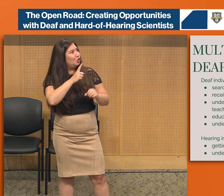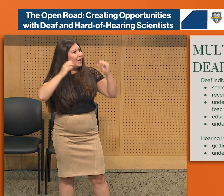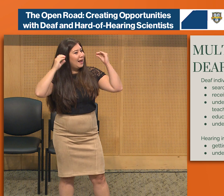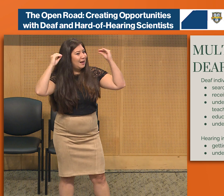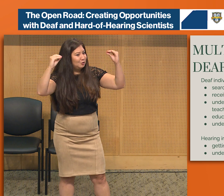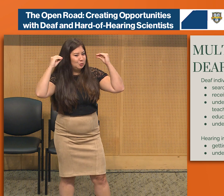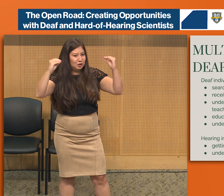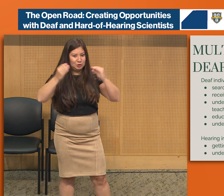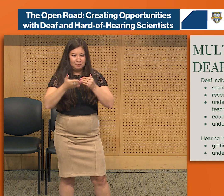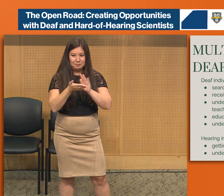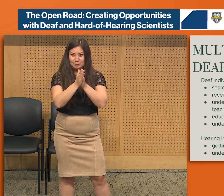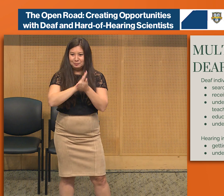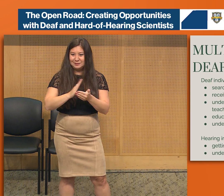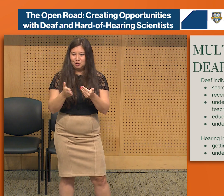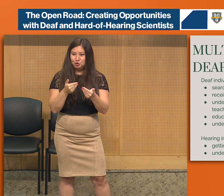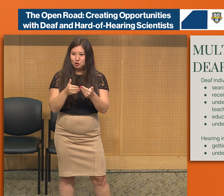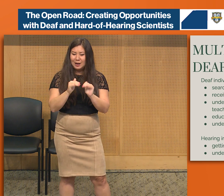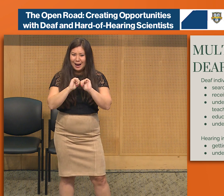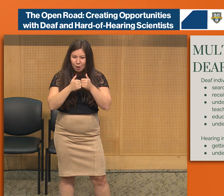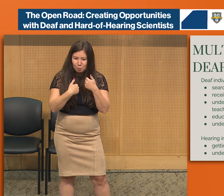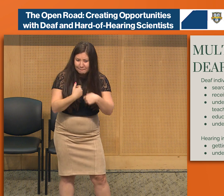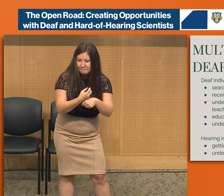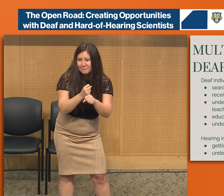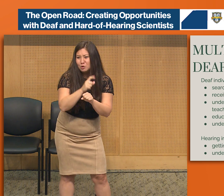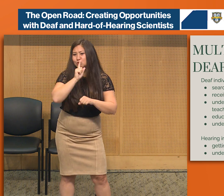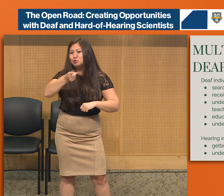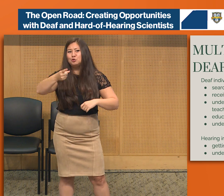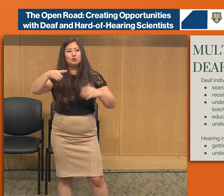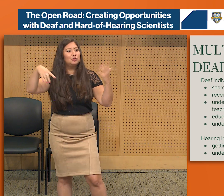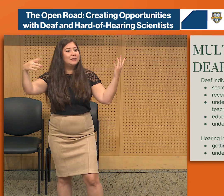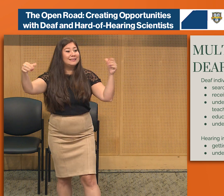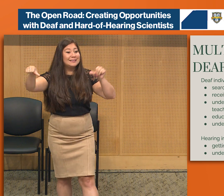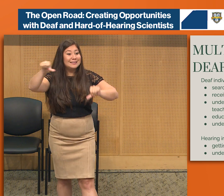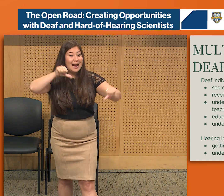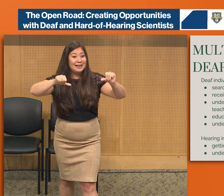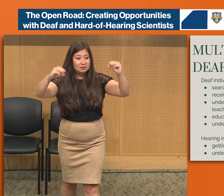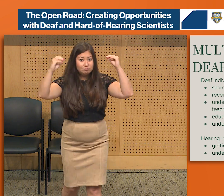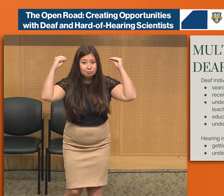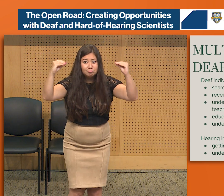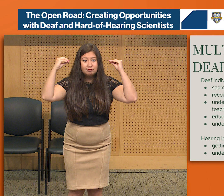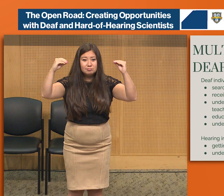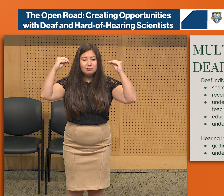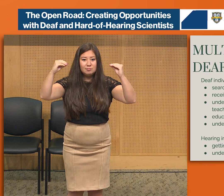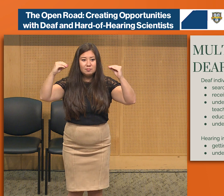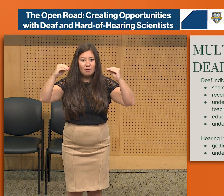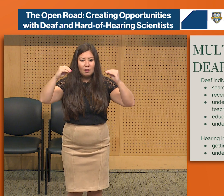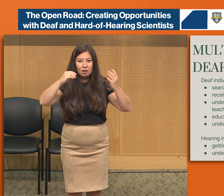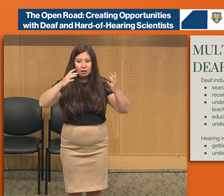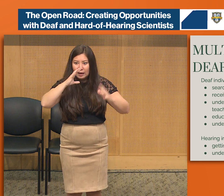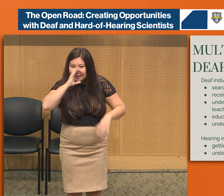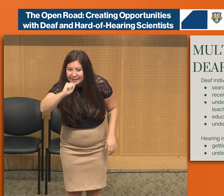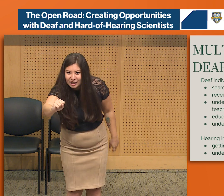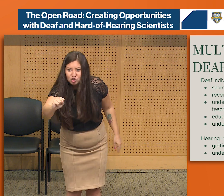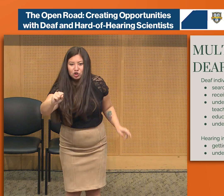to that information. We have to make sure that we are engaging people